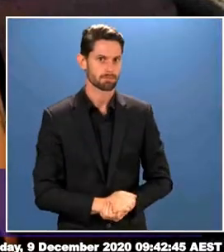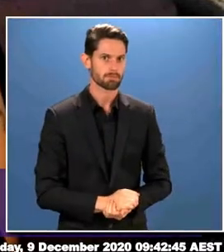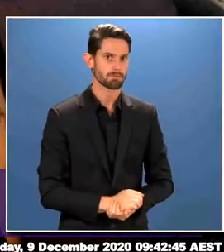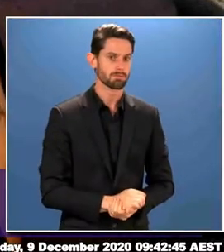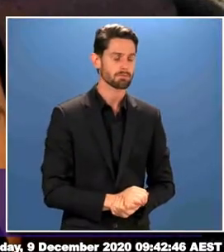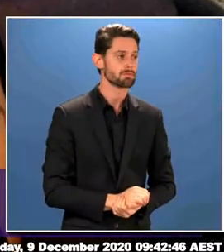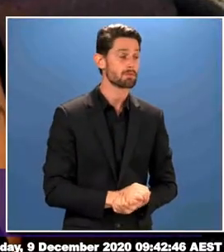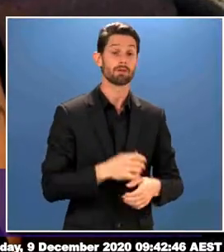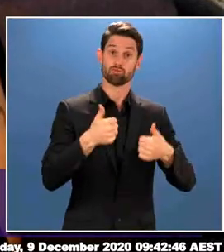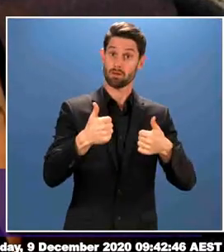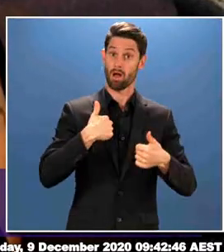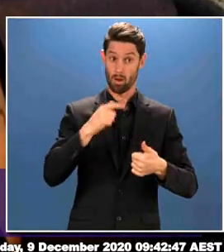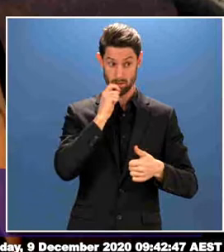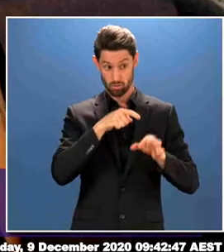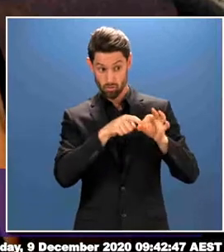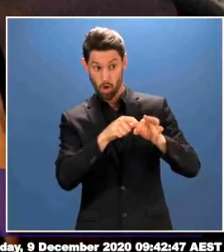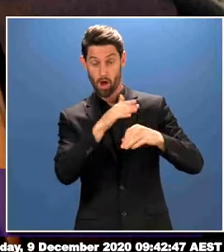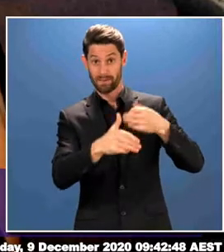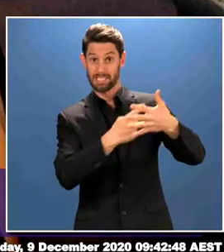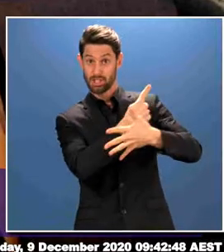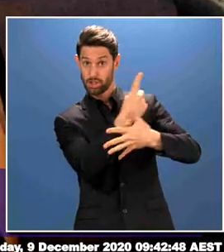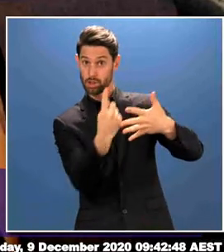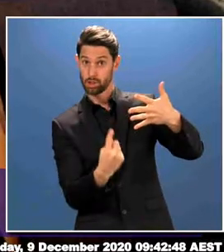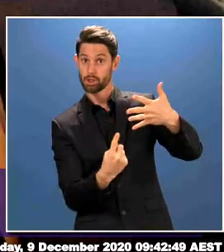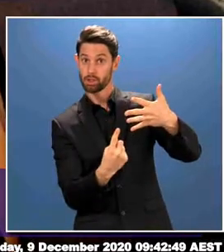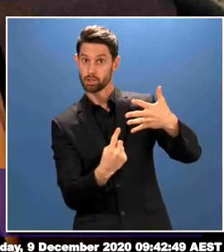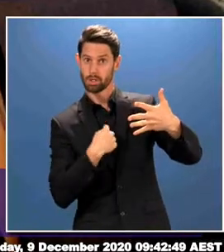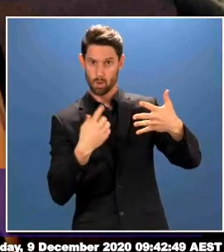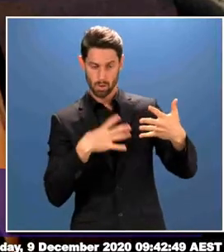those themes and obtain an understanding of what some of the Summit